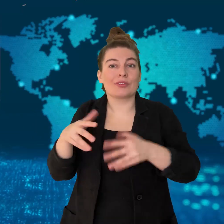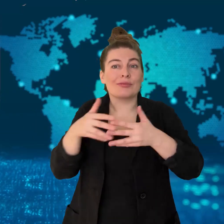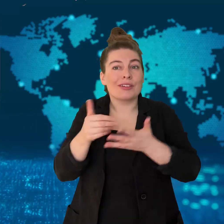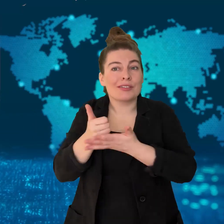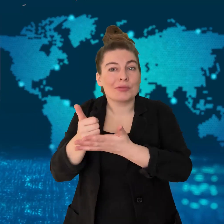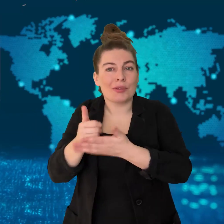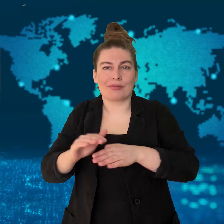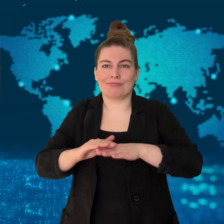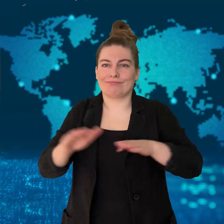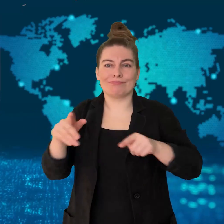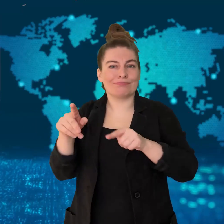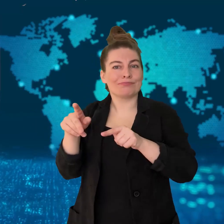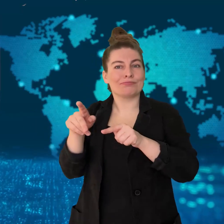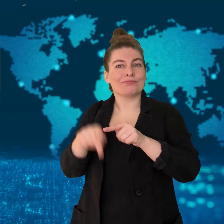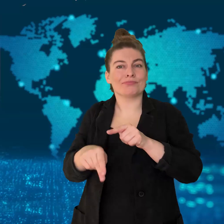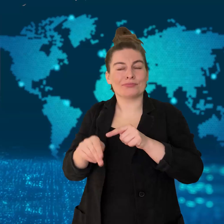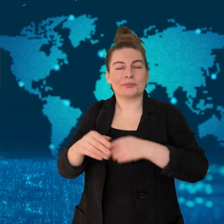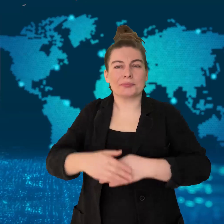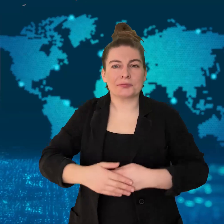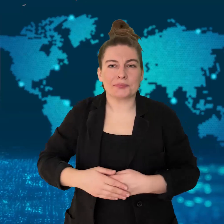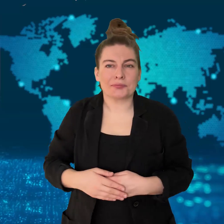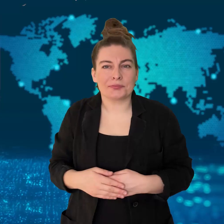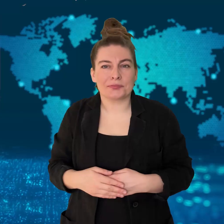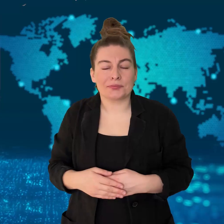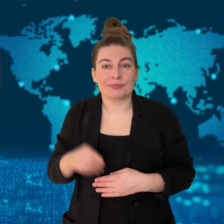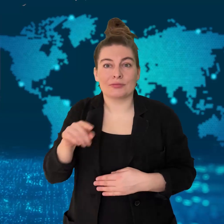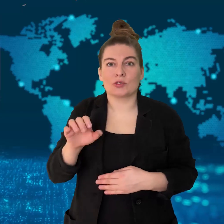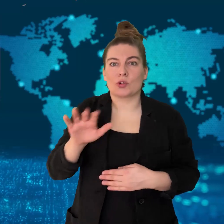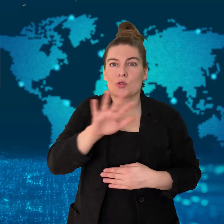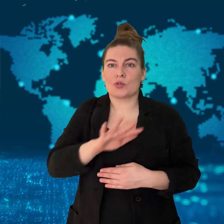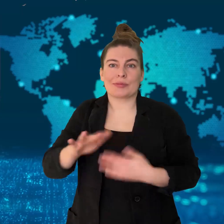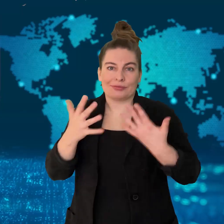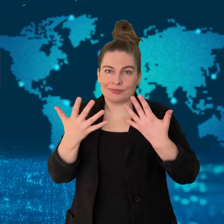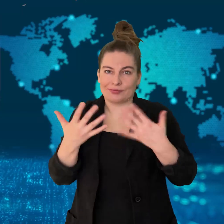The UK sent its defense secretary to the US to ask for